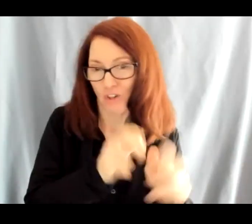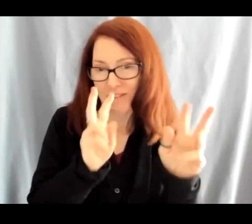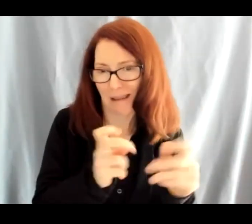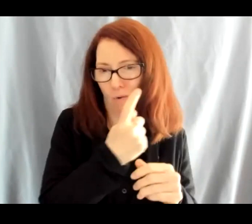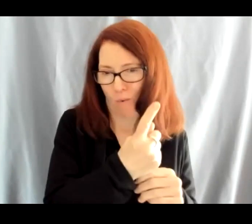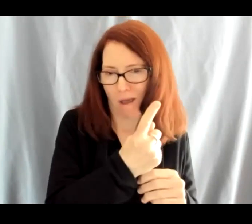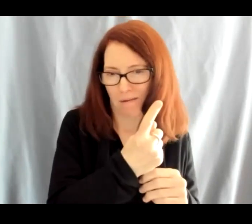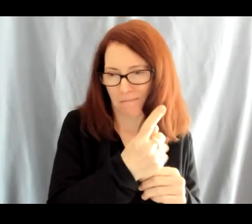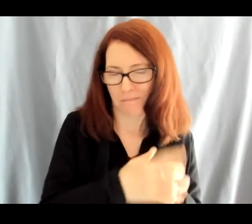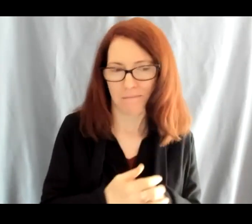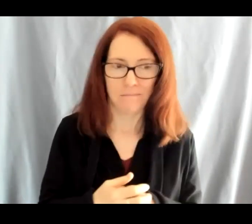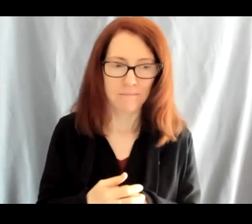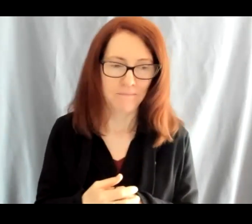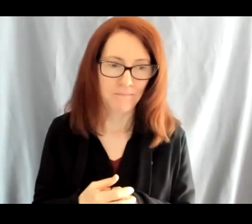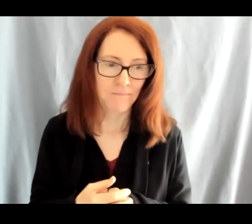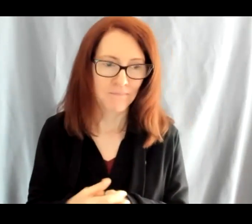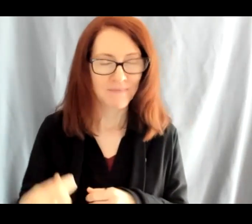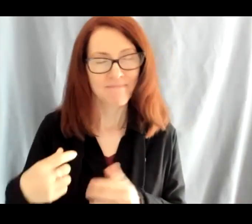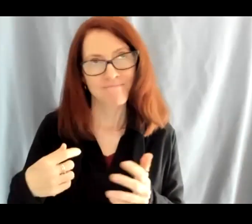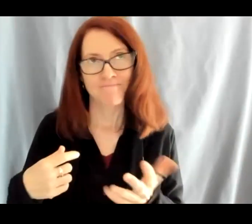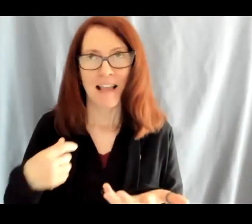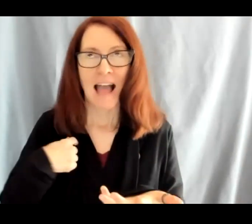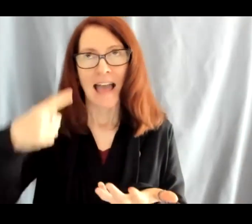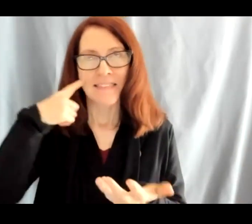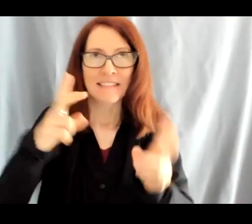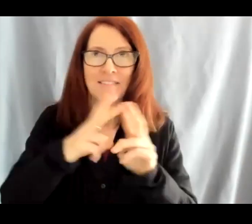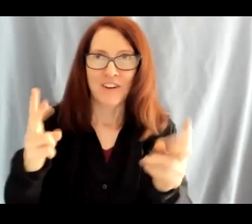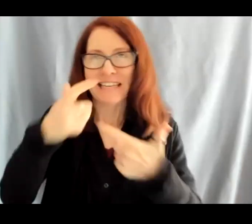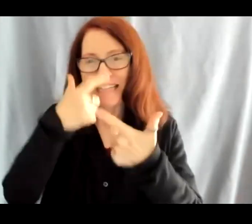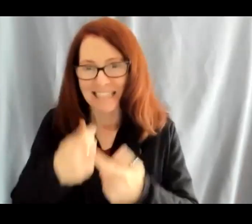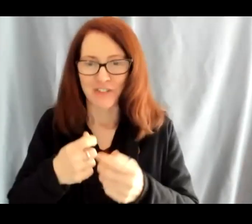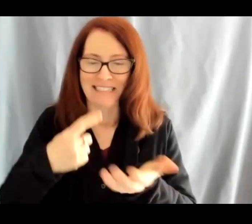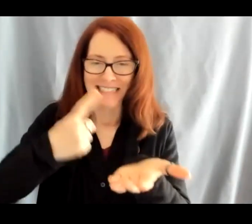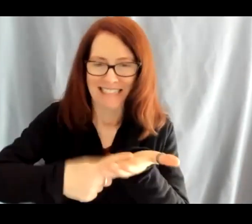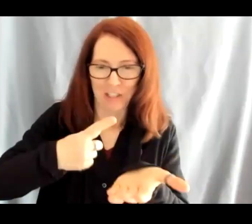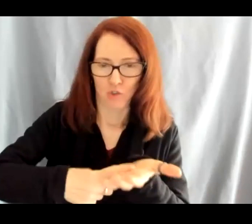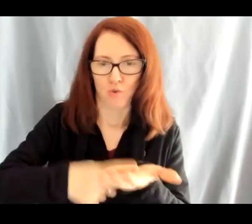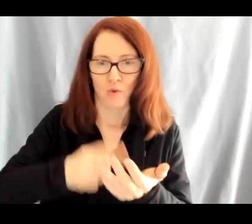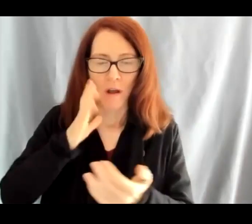I think it's a really interesting issue and I would love to see you know more more